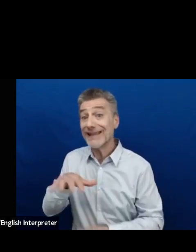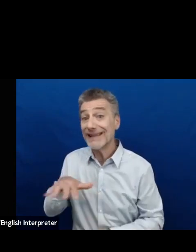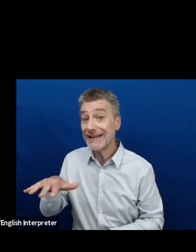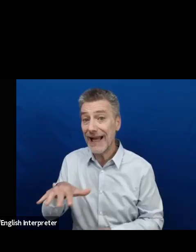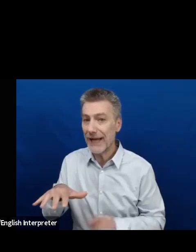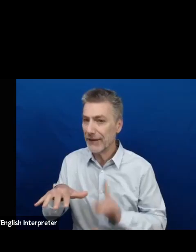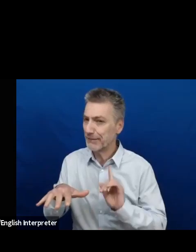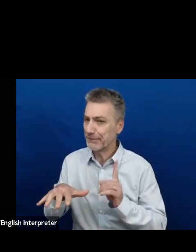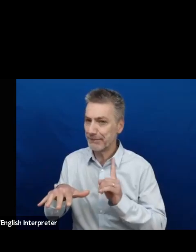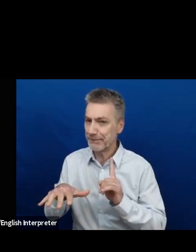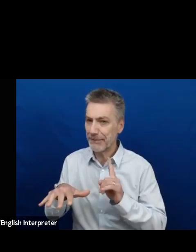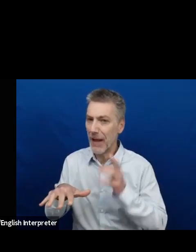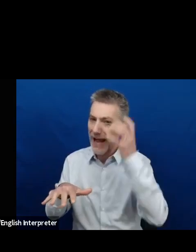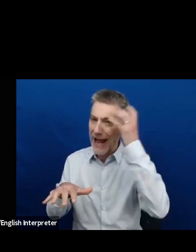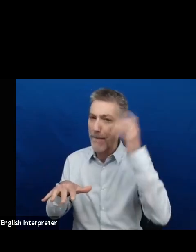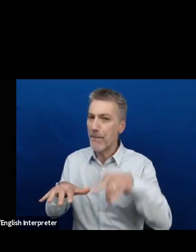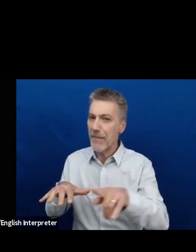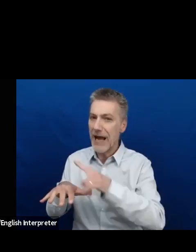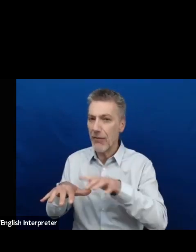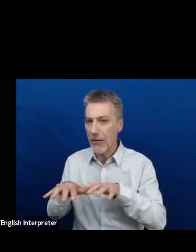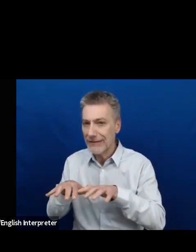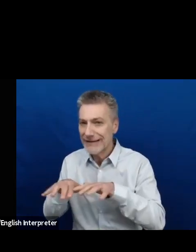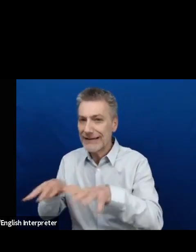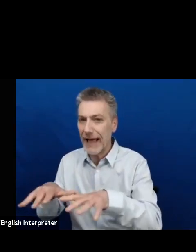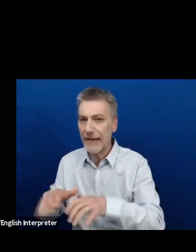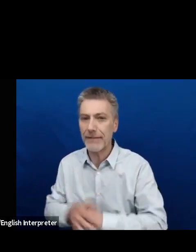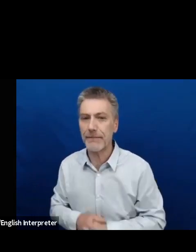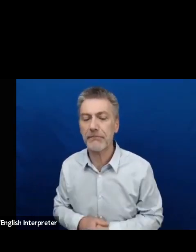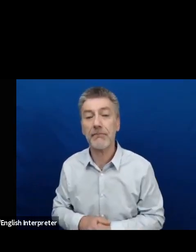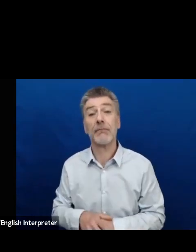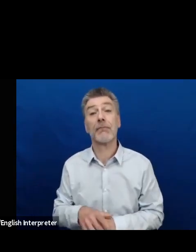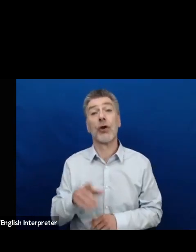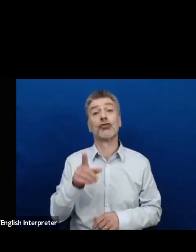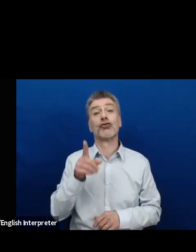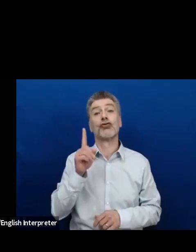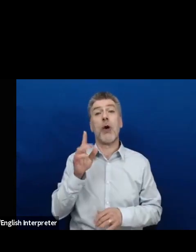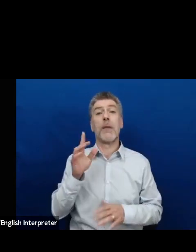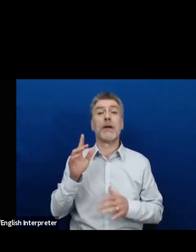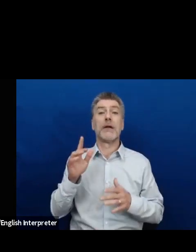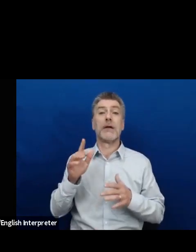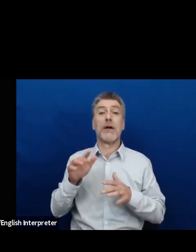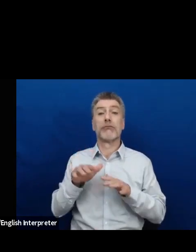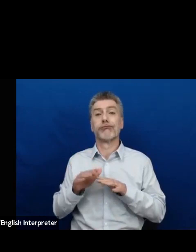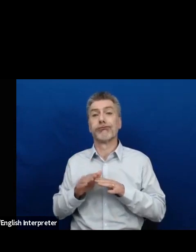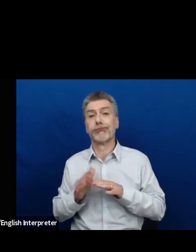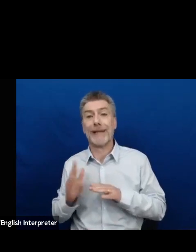was ex cueded through imperial ambitions and precisely through